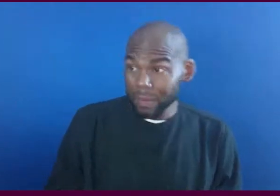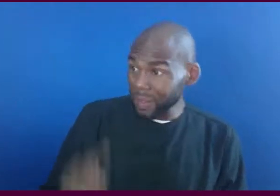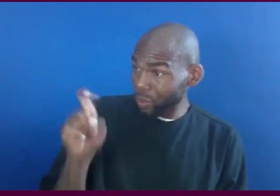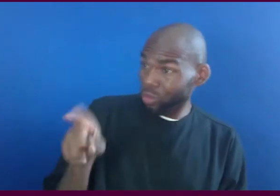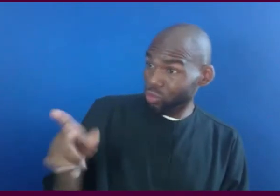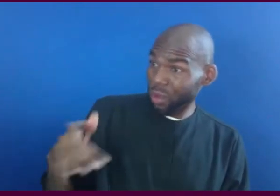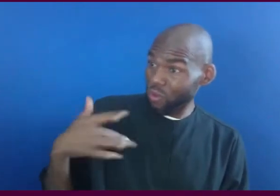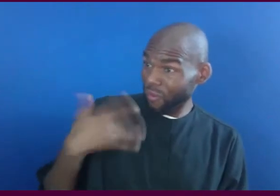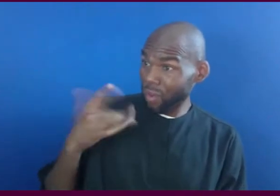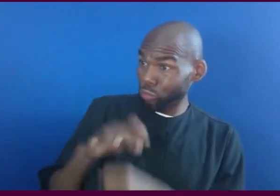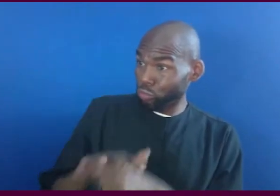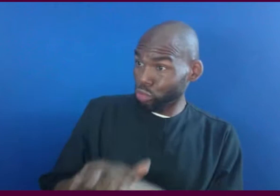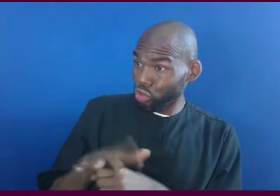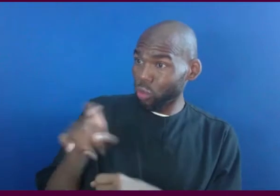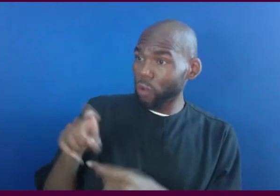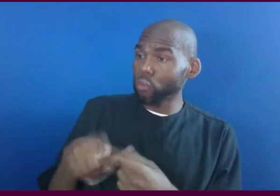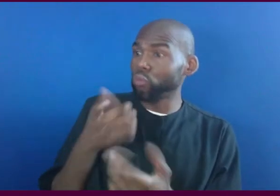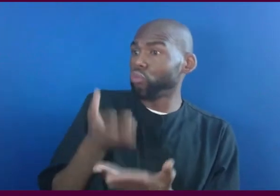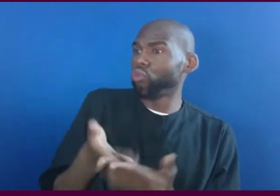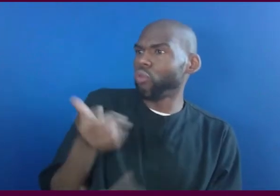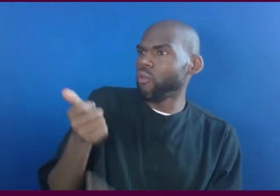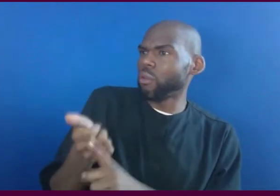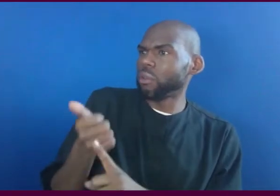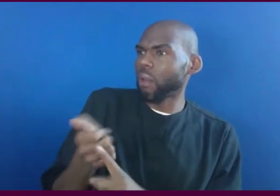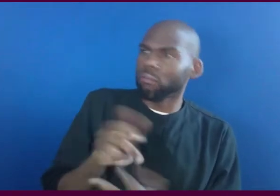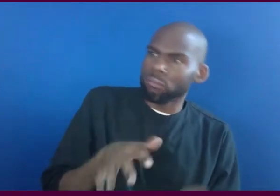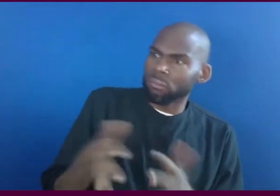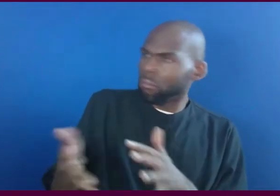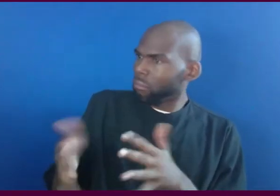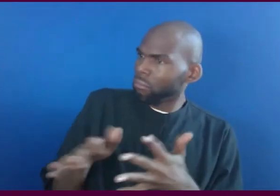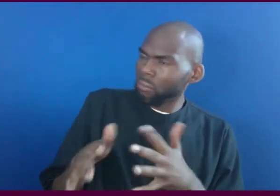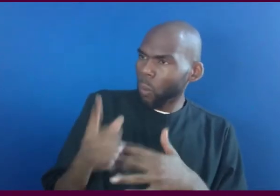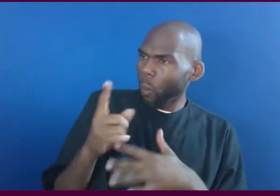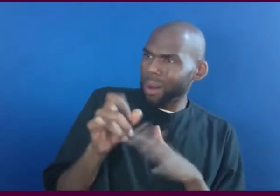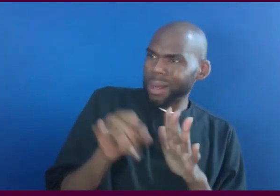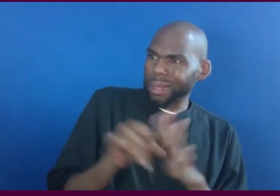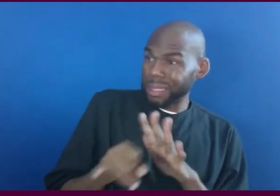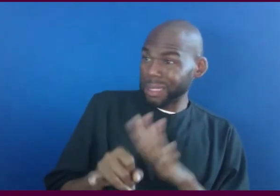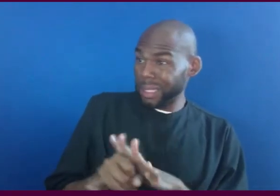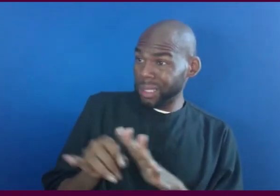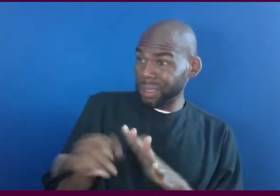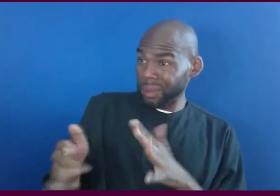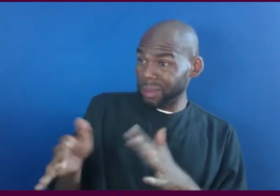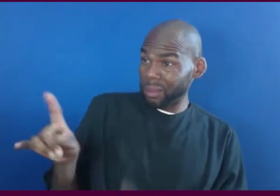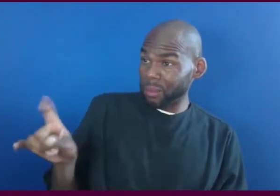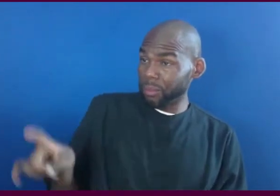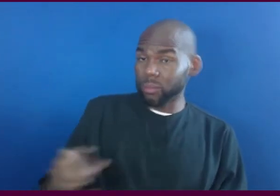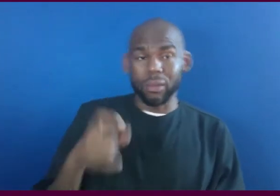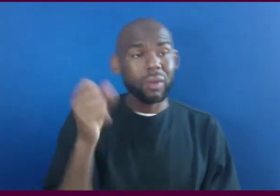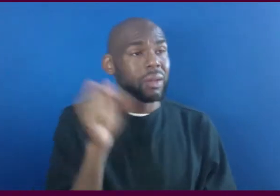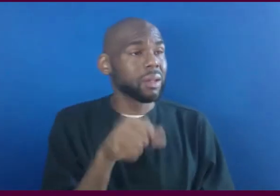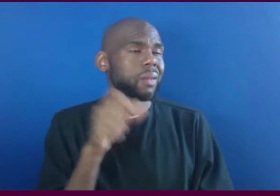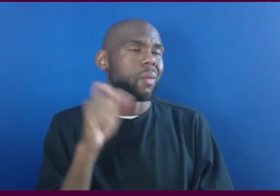And have you felt pressure to have to prove yourself either way or the other into one identity? Nikki Brown-Booker: Yes.